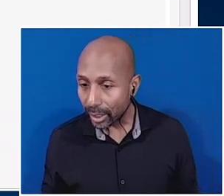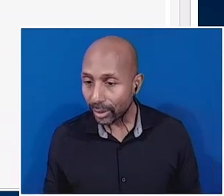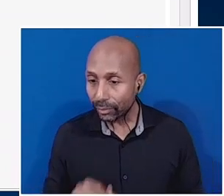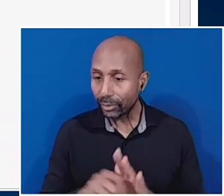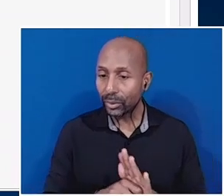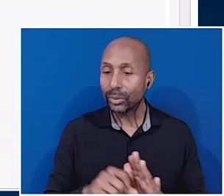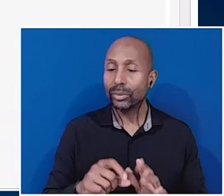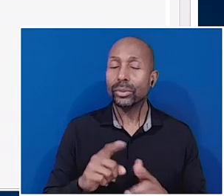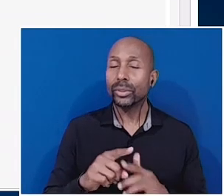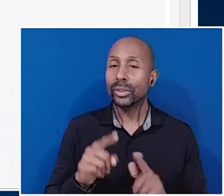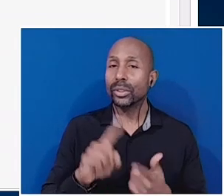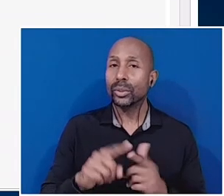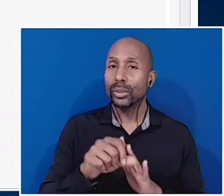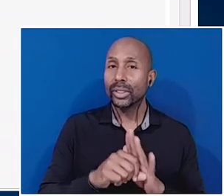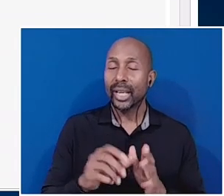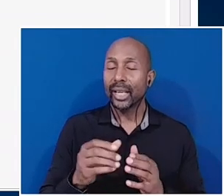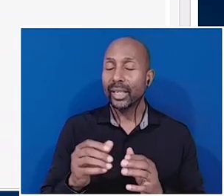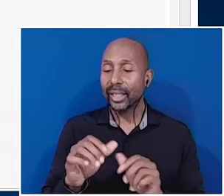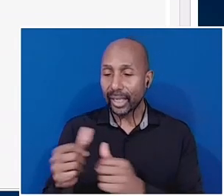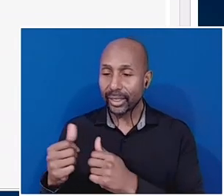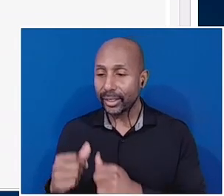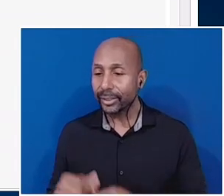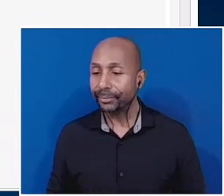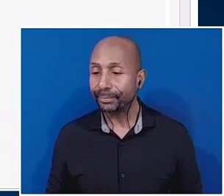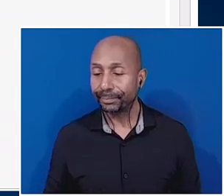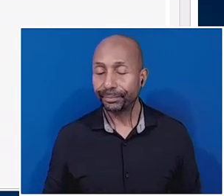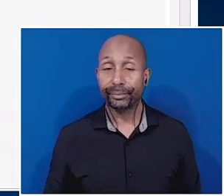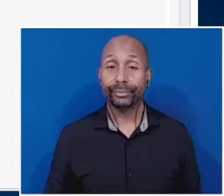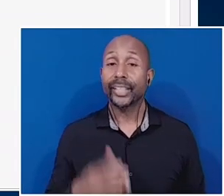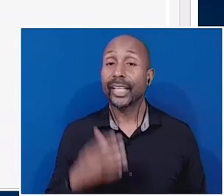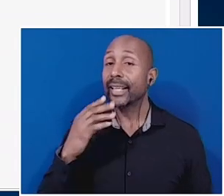(d), we move on to the final section in